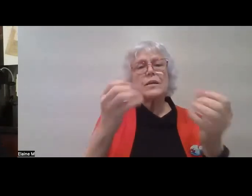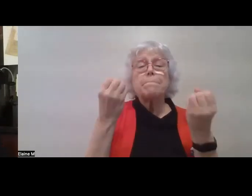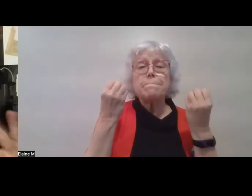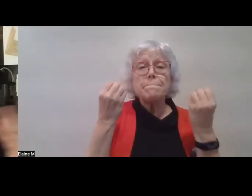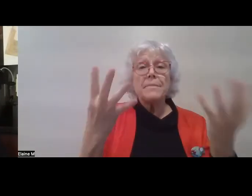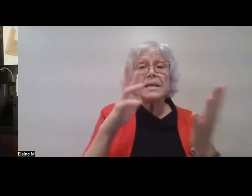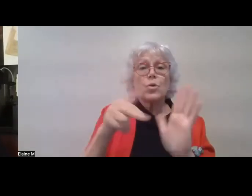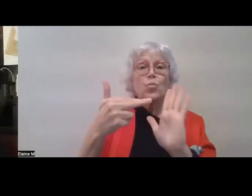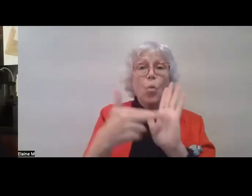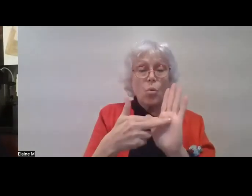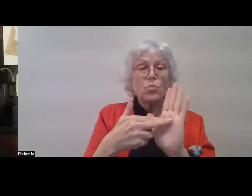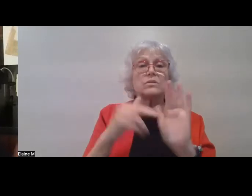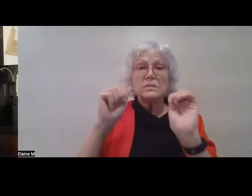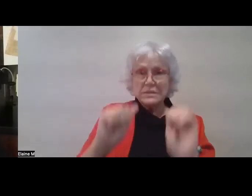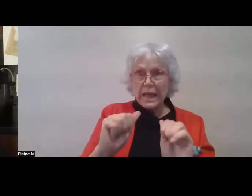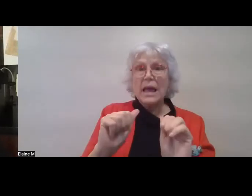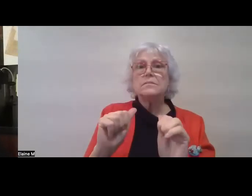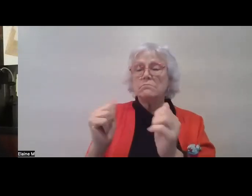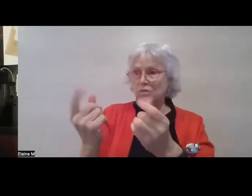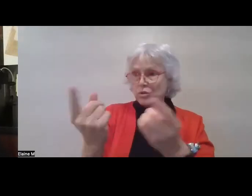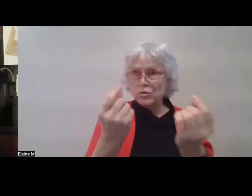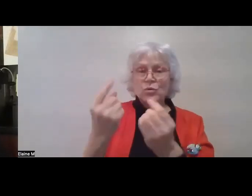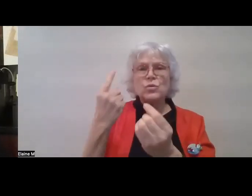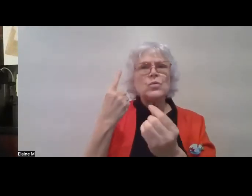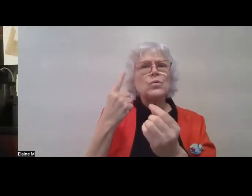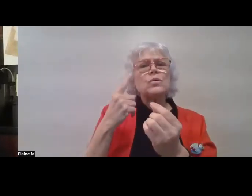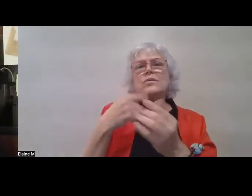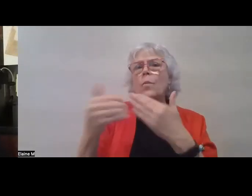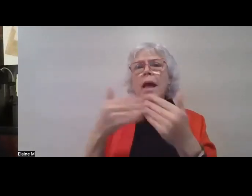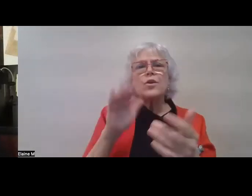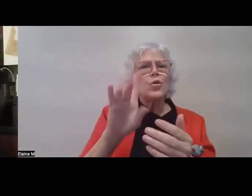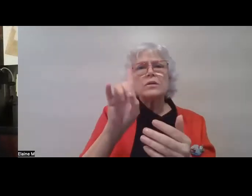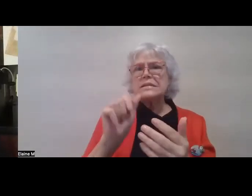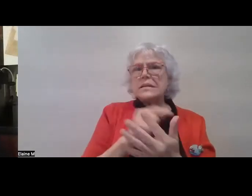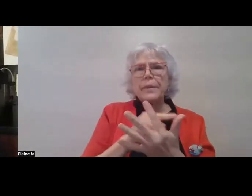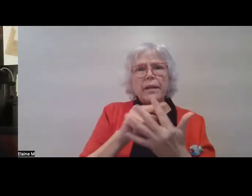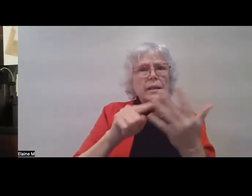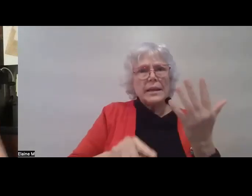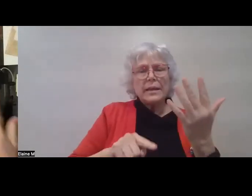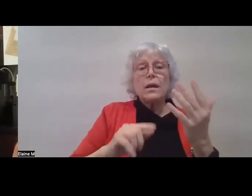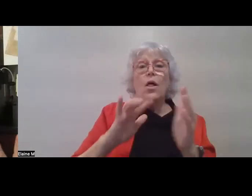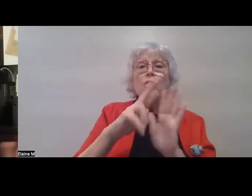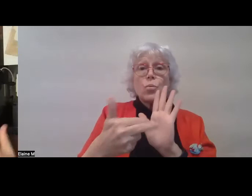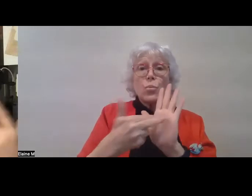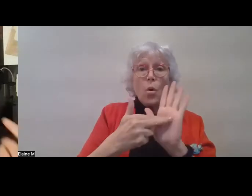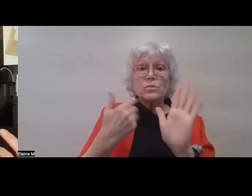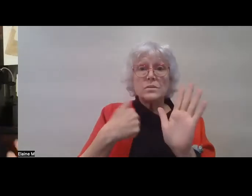across different types of disabilities. In those roles, the roles we take can vary